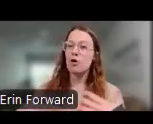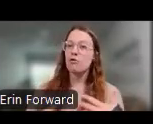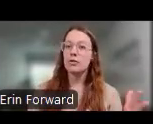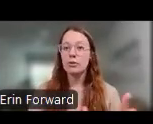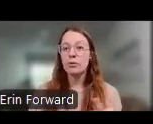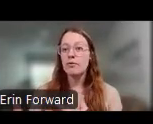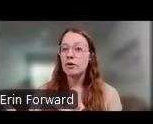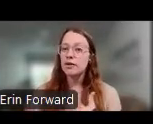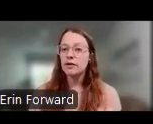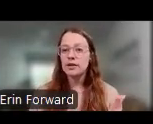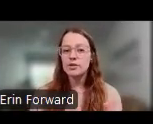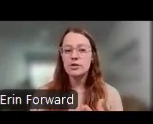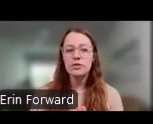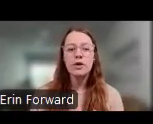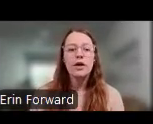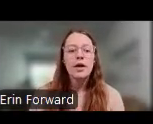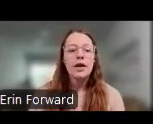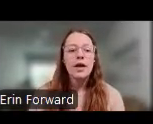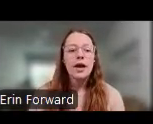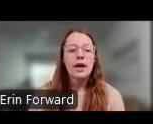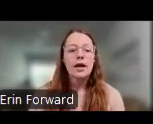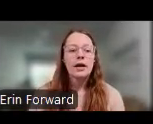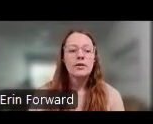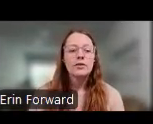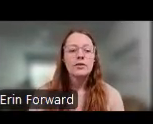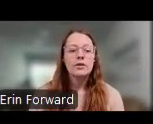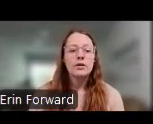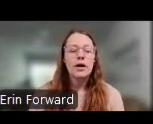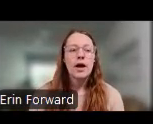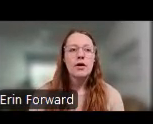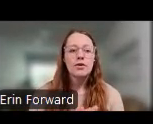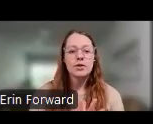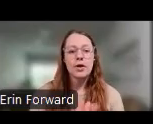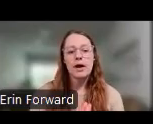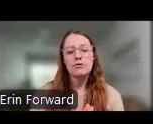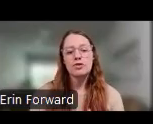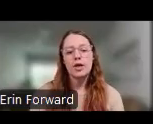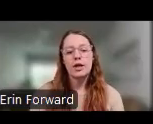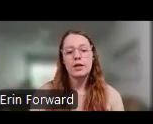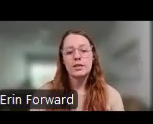woven through everything that I do. And I also have training in